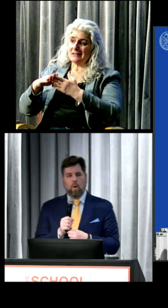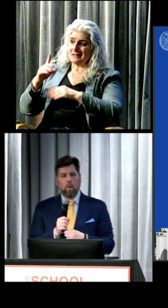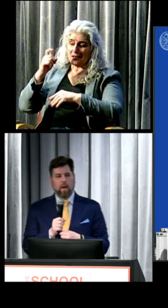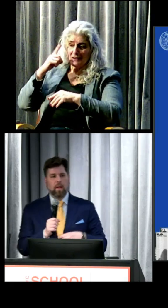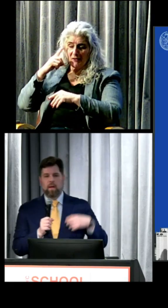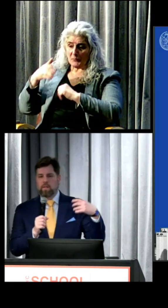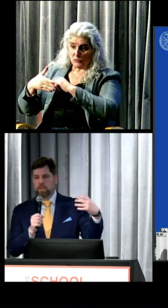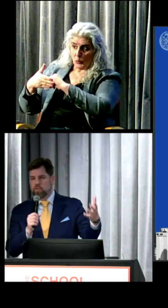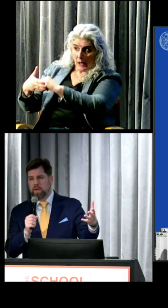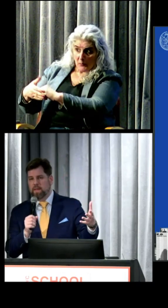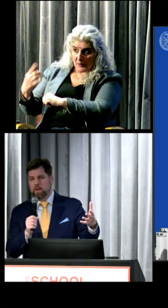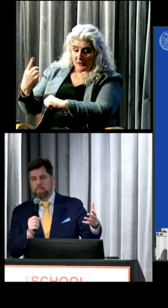neighborhoods.